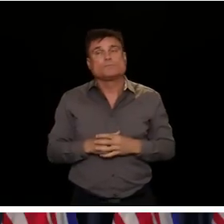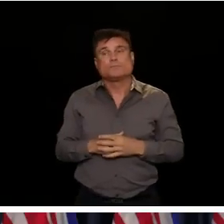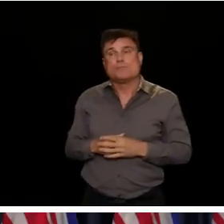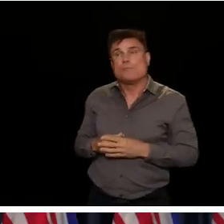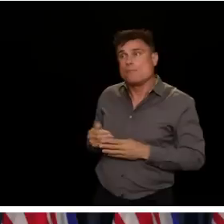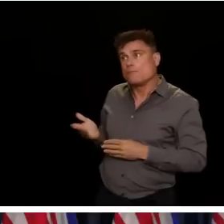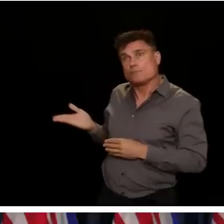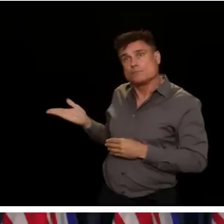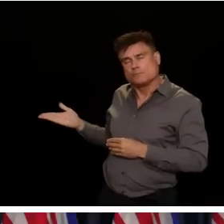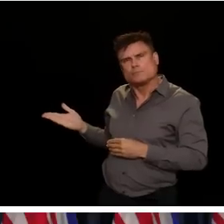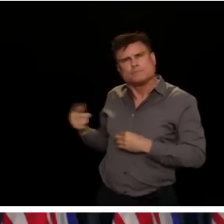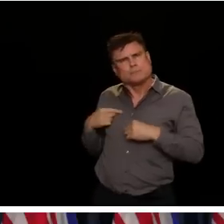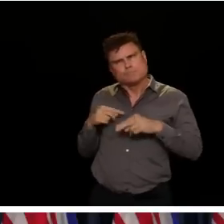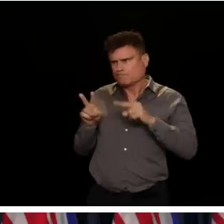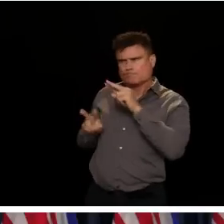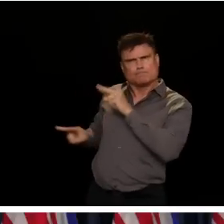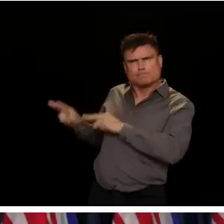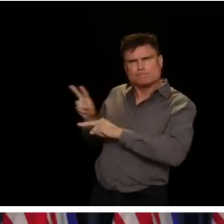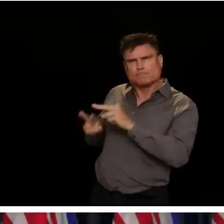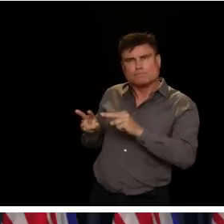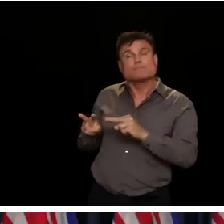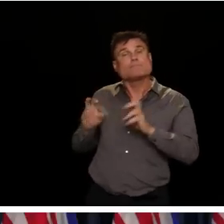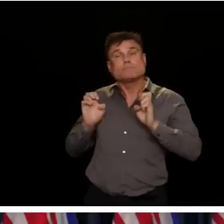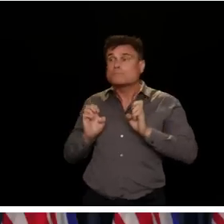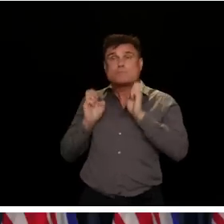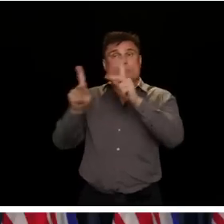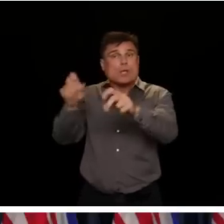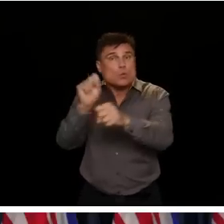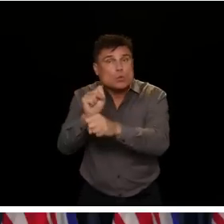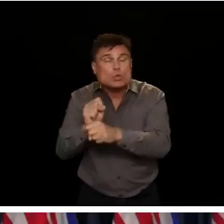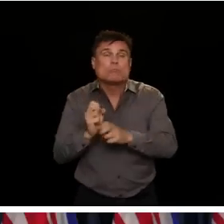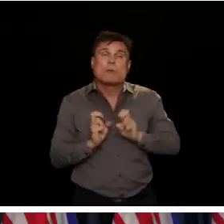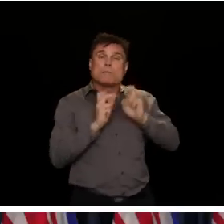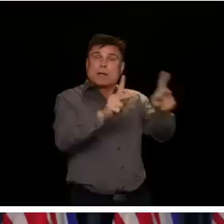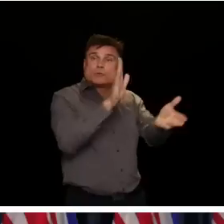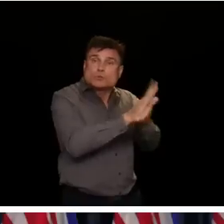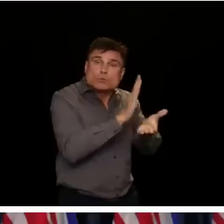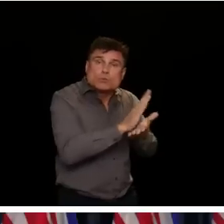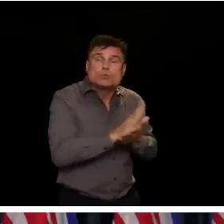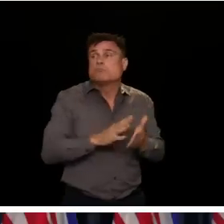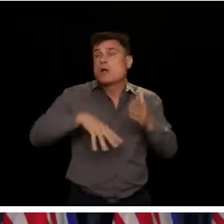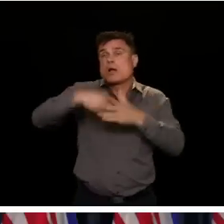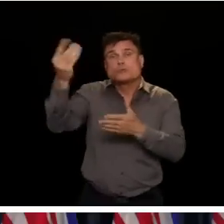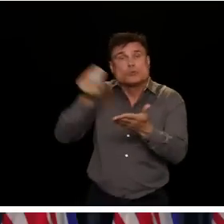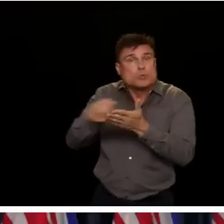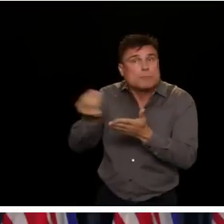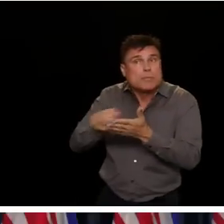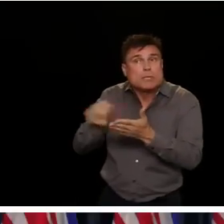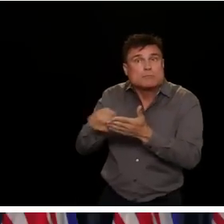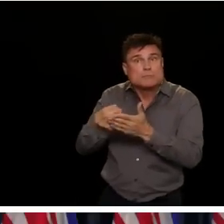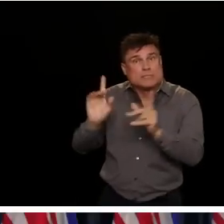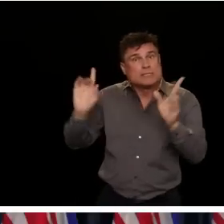We have barriers, the plexiglass between me and the cashier at the grocery store, or the space around the table I am sitting at